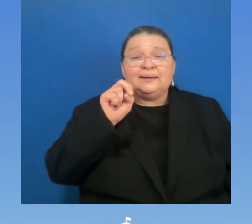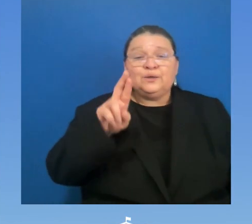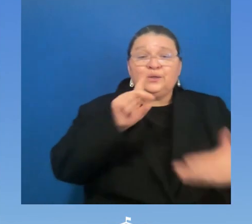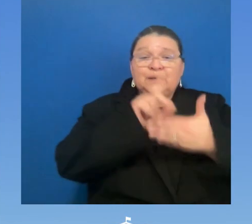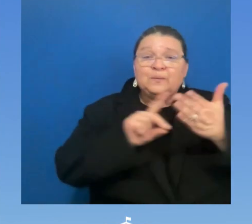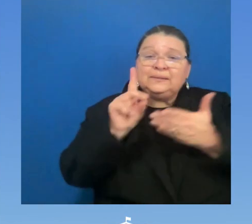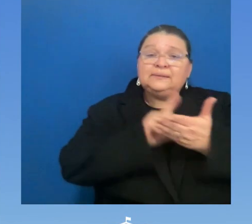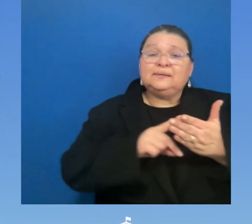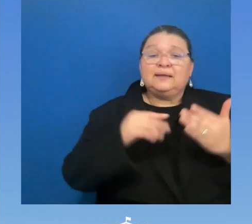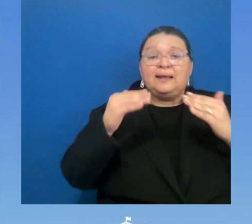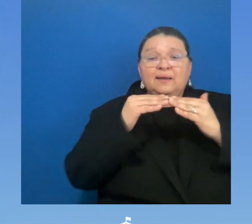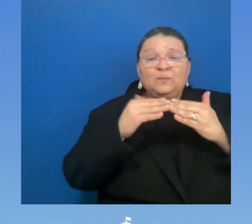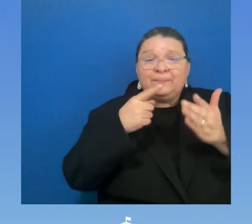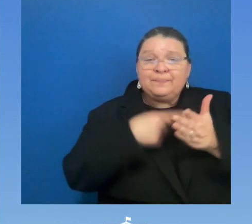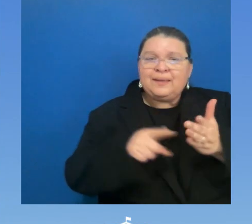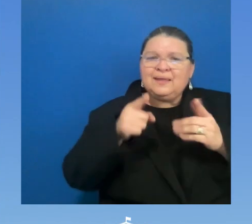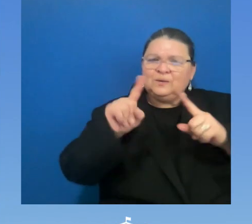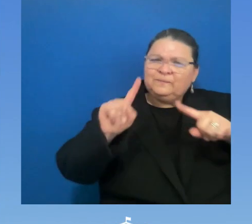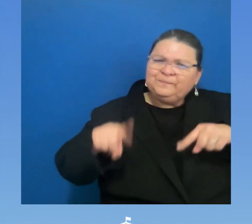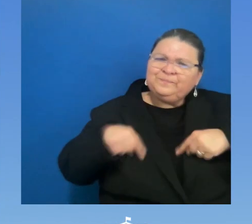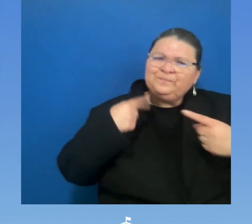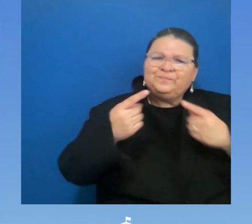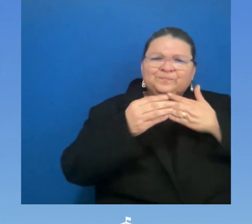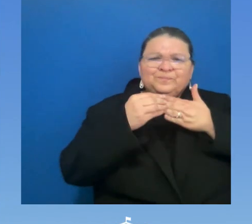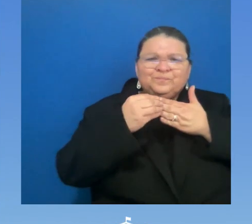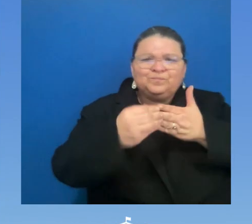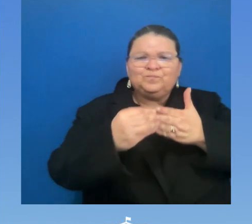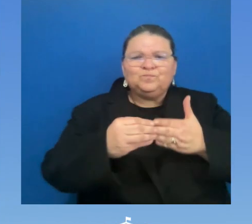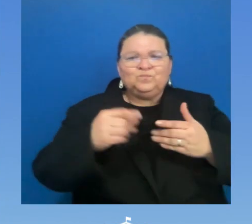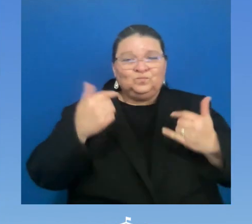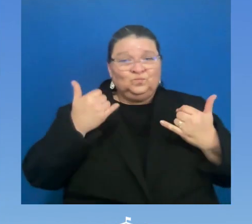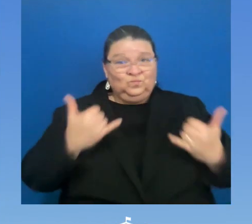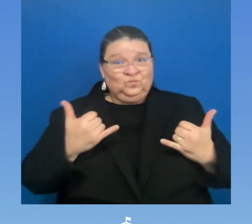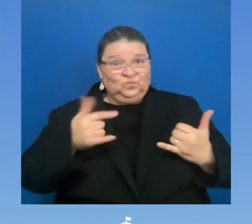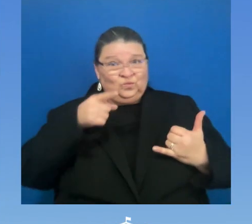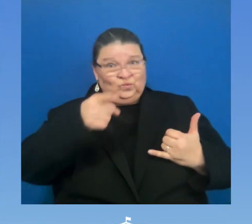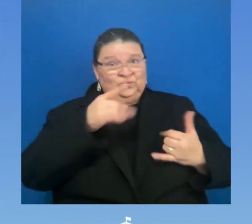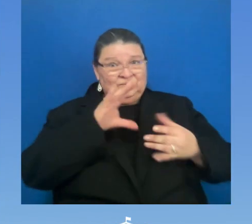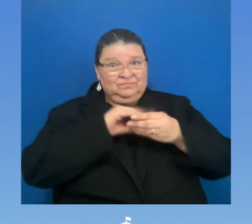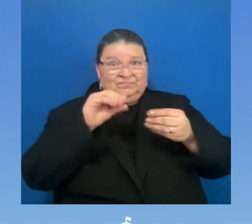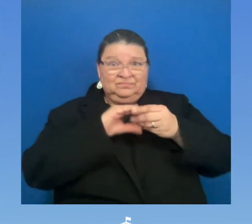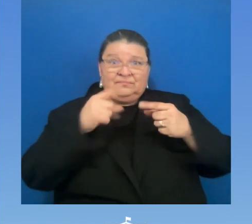just today you announced $4 million invest in equal pay this year,